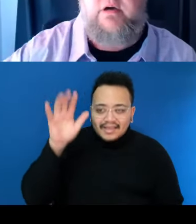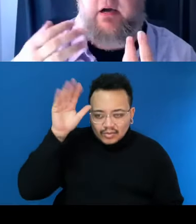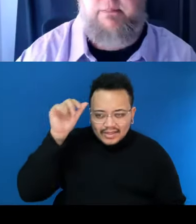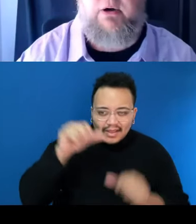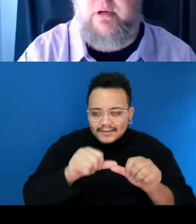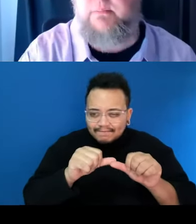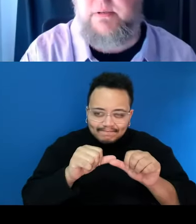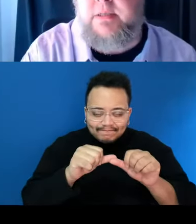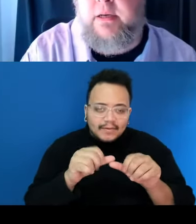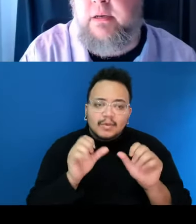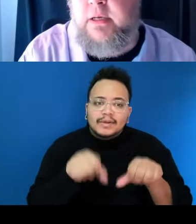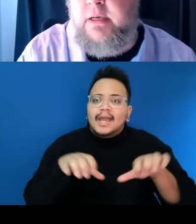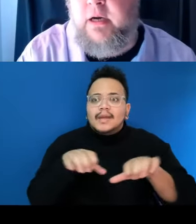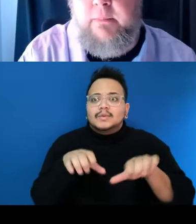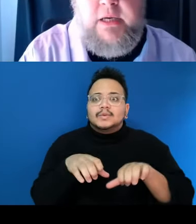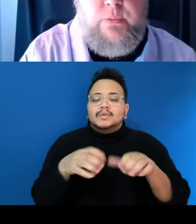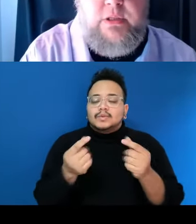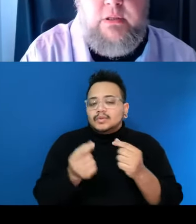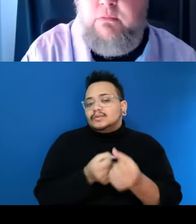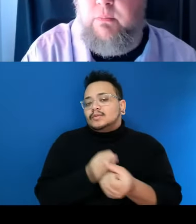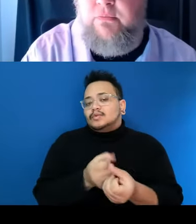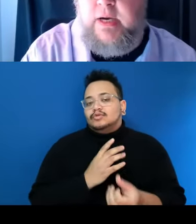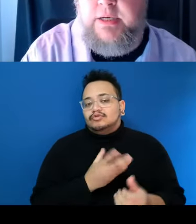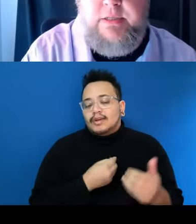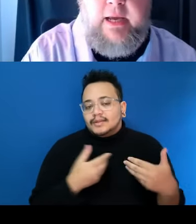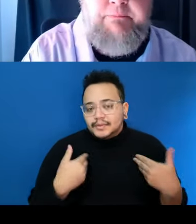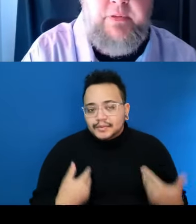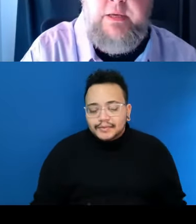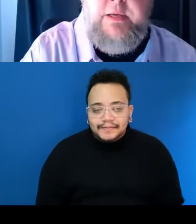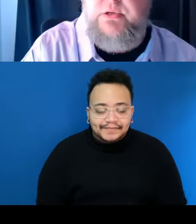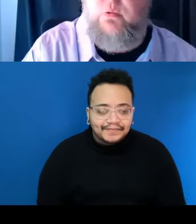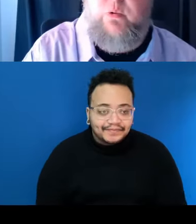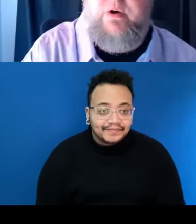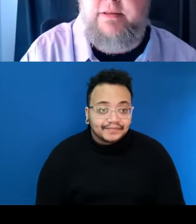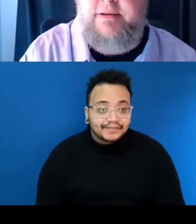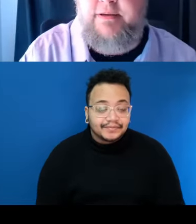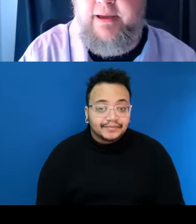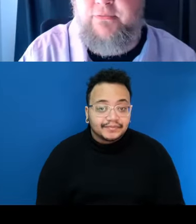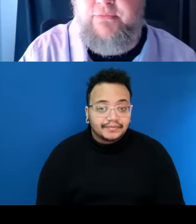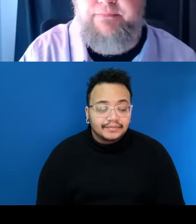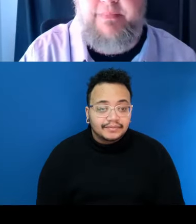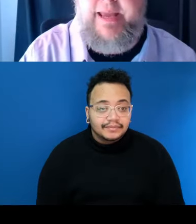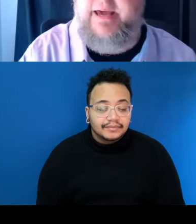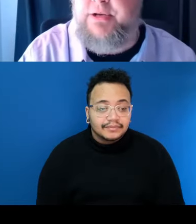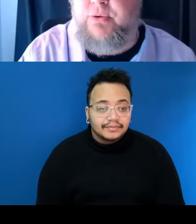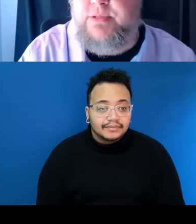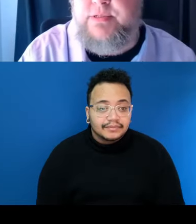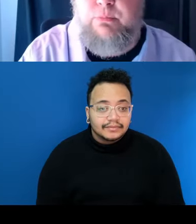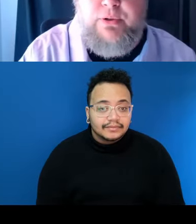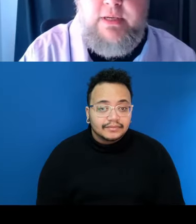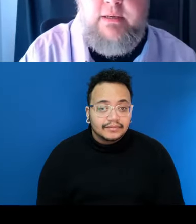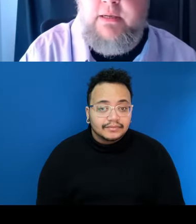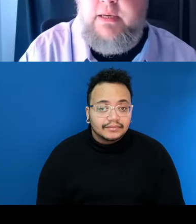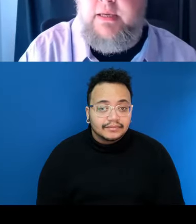and talk about what can be done as we move on today. So, one of the kind of antidotes to bullying